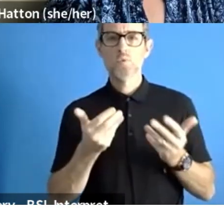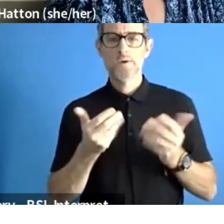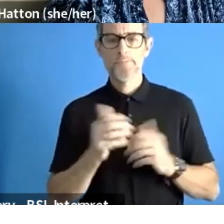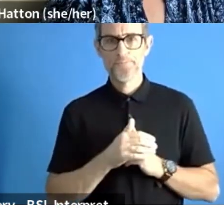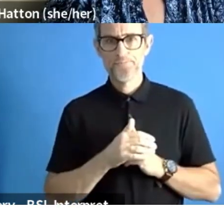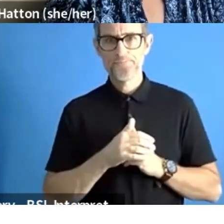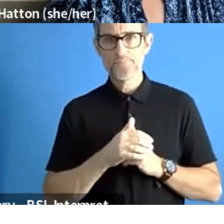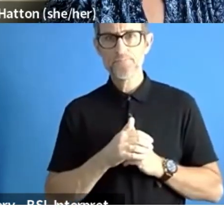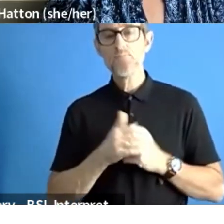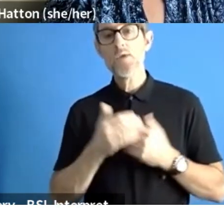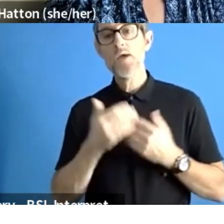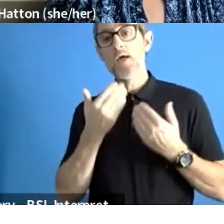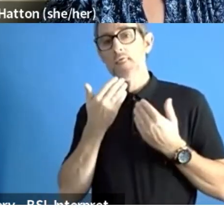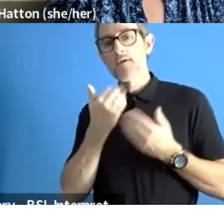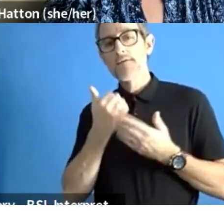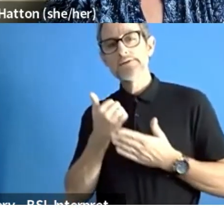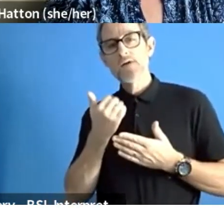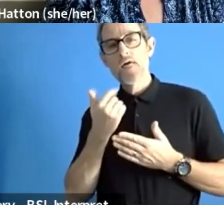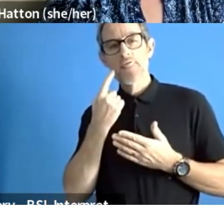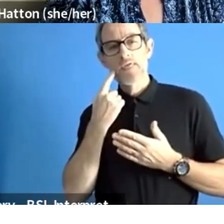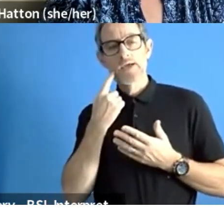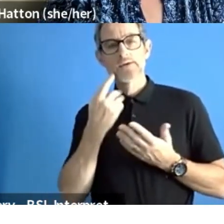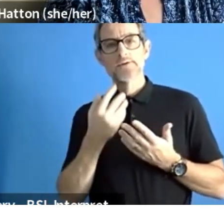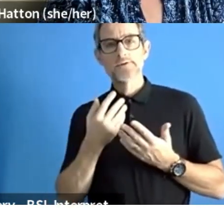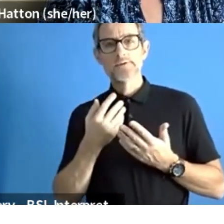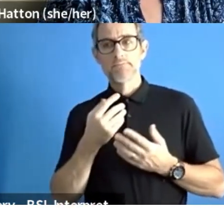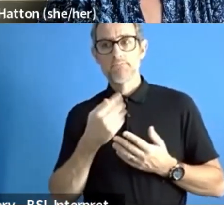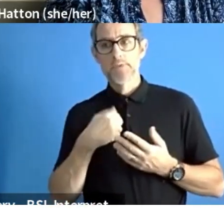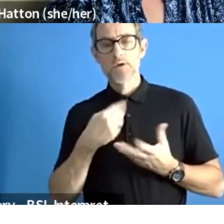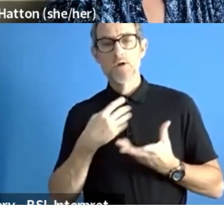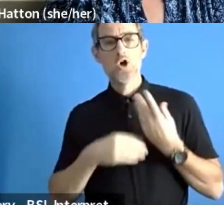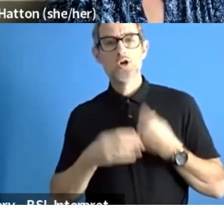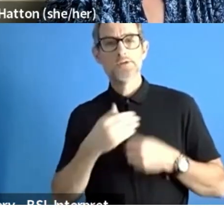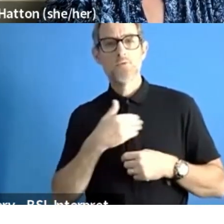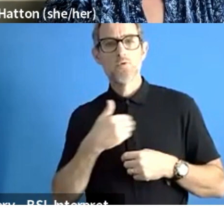Thank you so much. What I got from this is how important